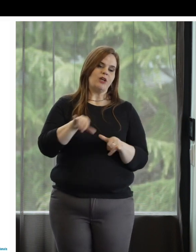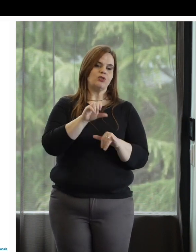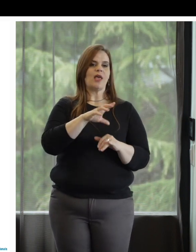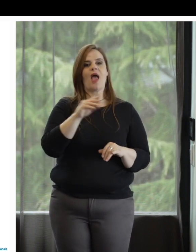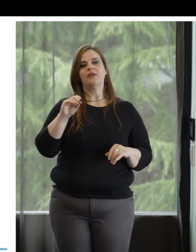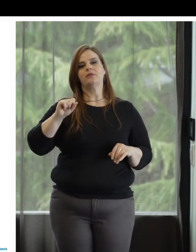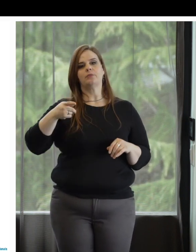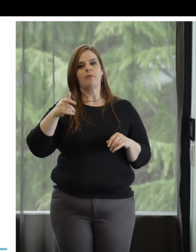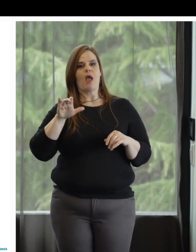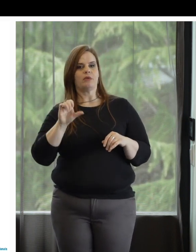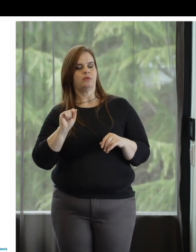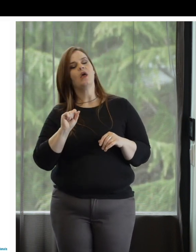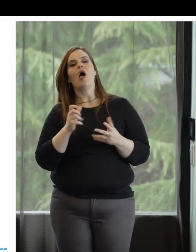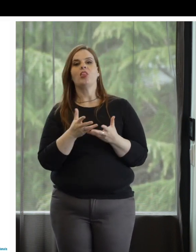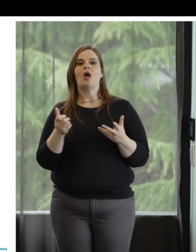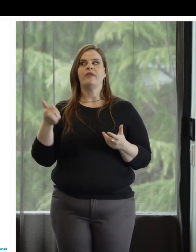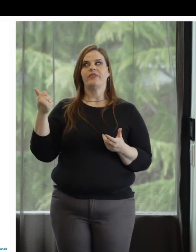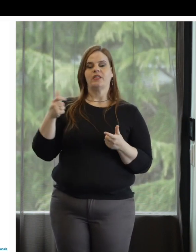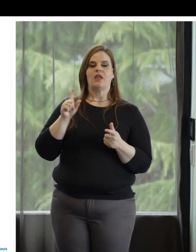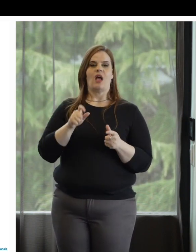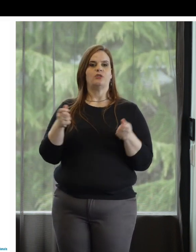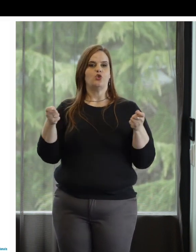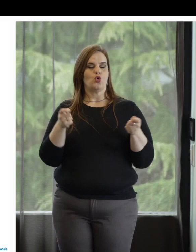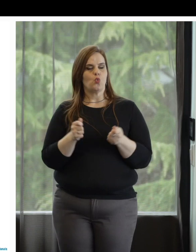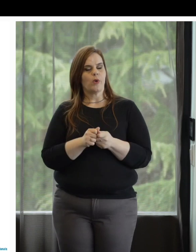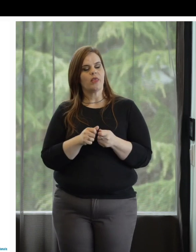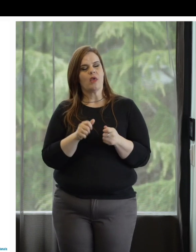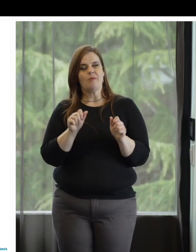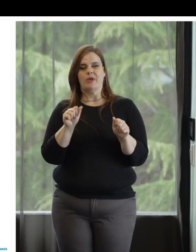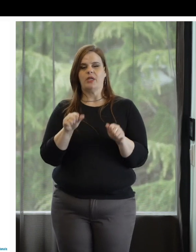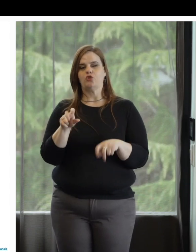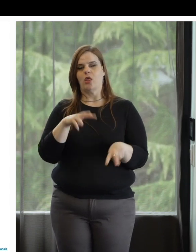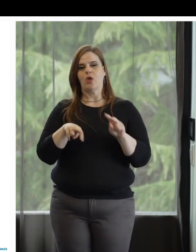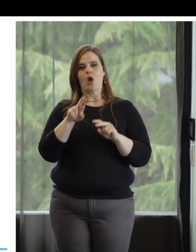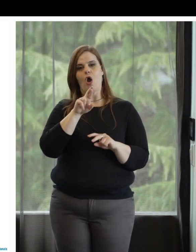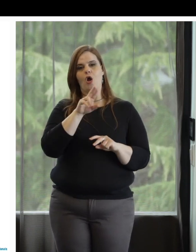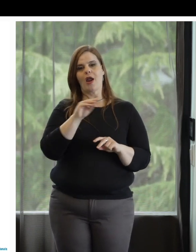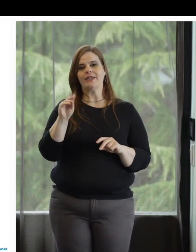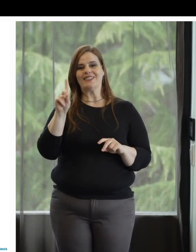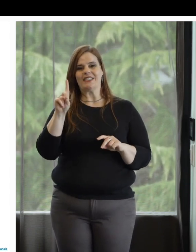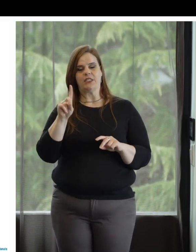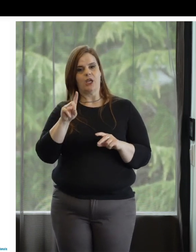this has to do with potentially looking at records